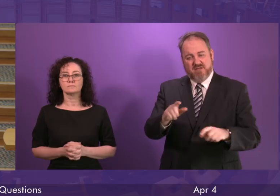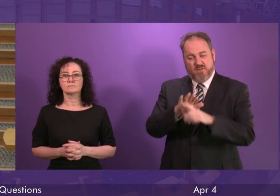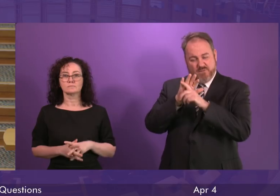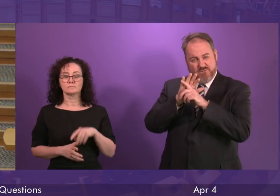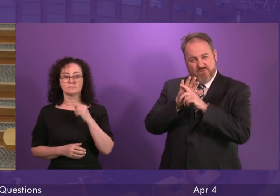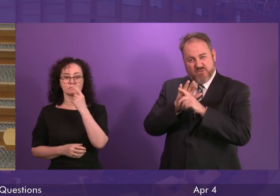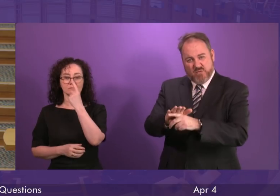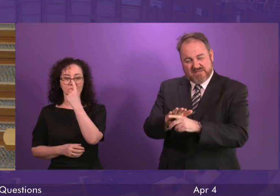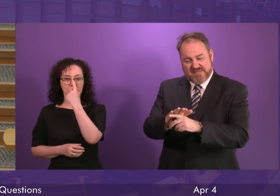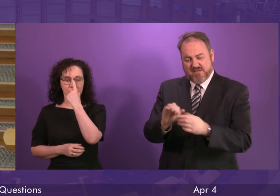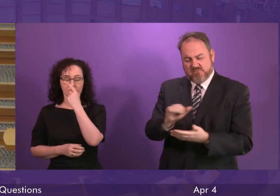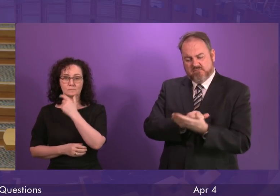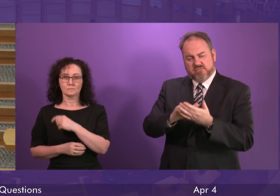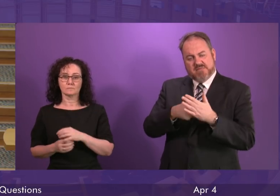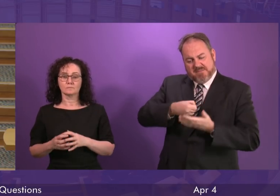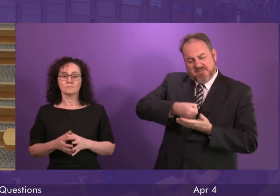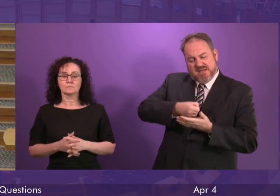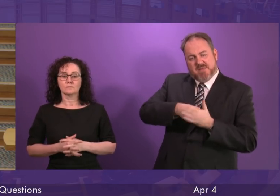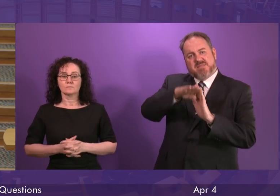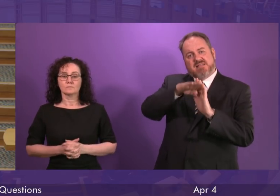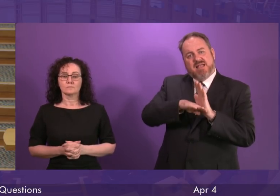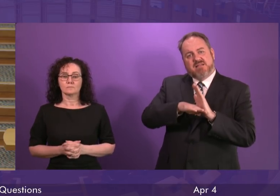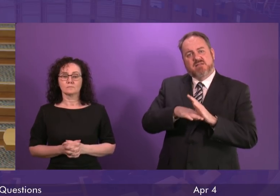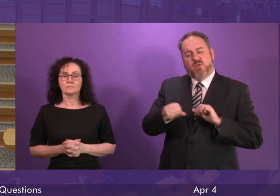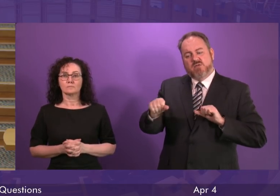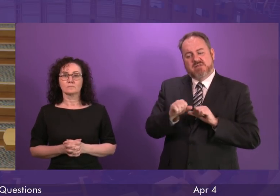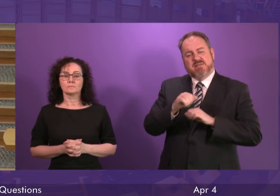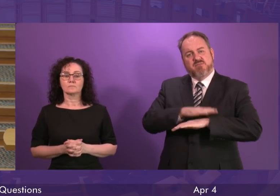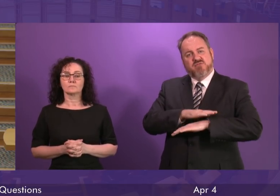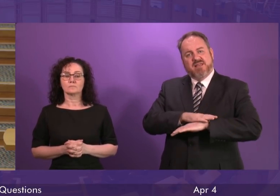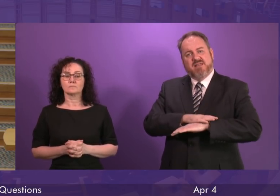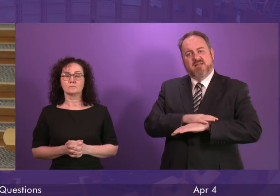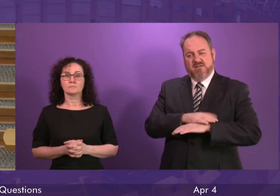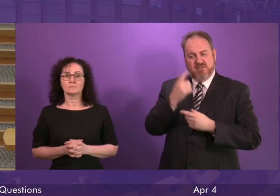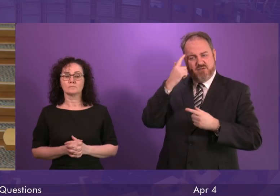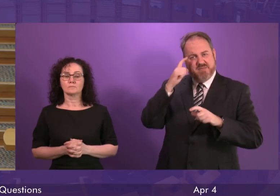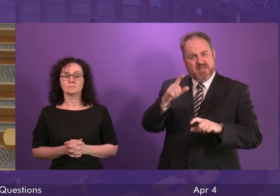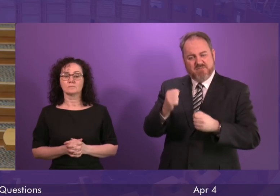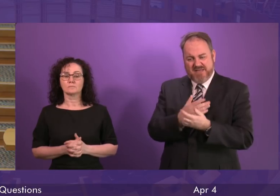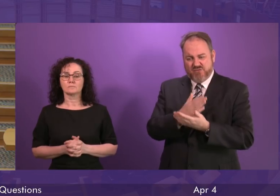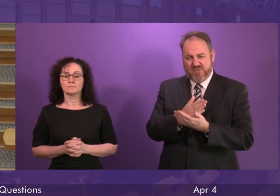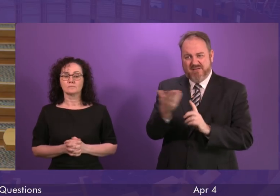“legally enforceable standards for temporary accommodation”, starting with at least the right to have a cooker and a fridge.